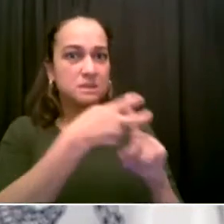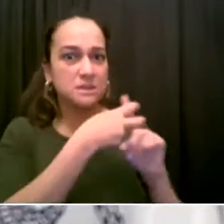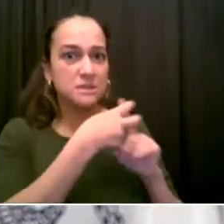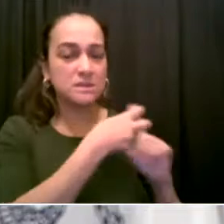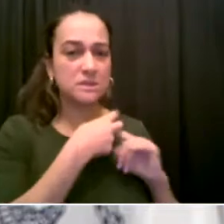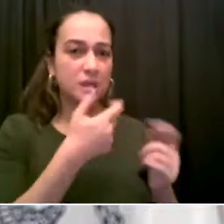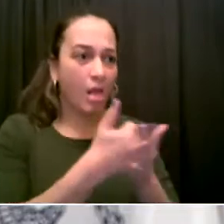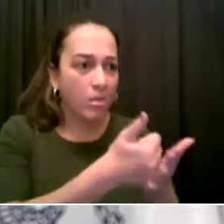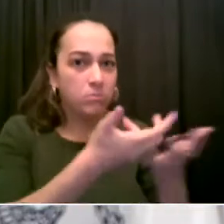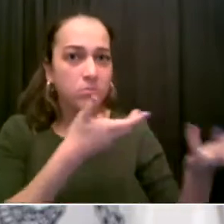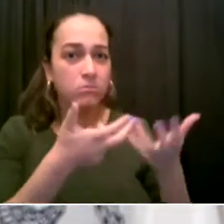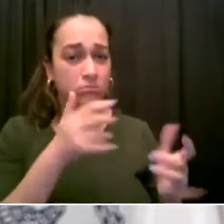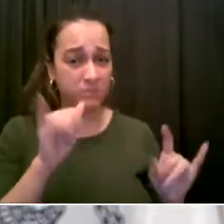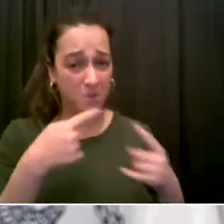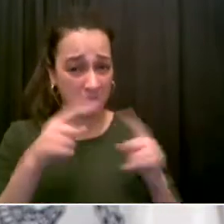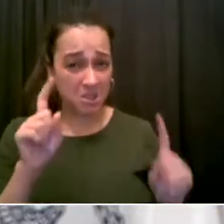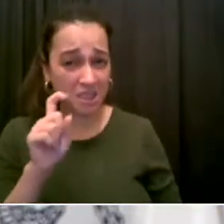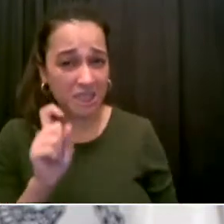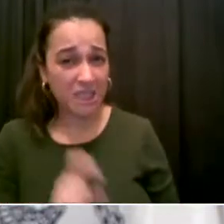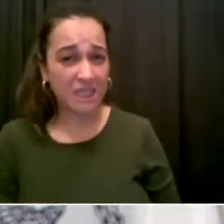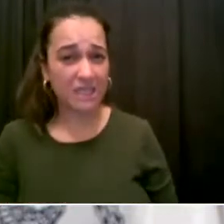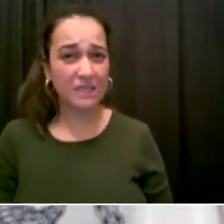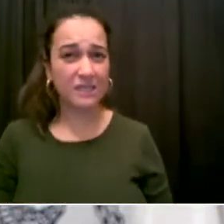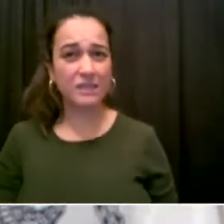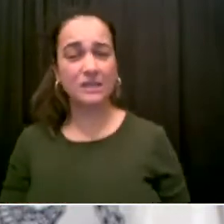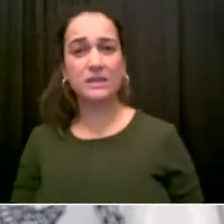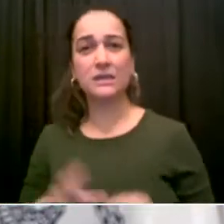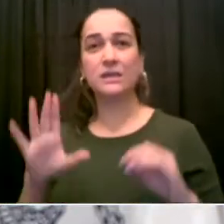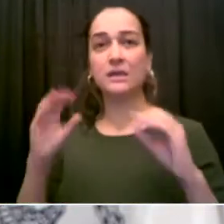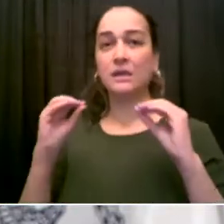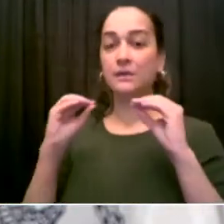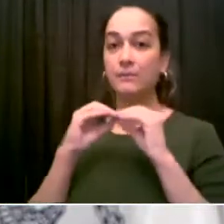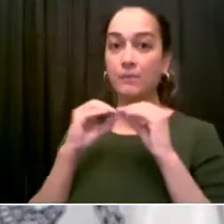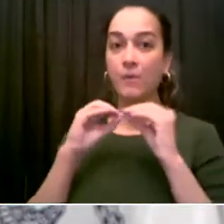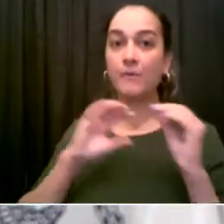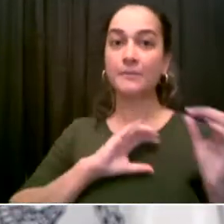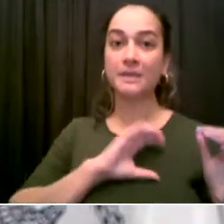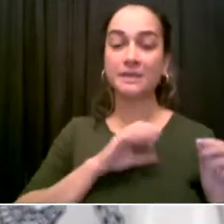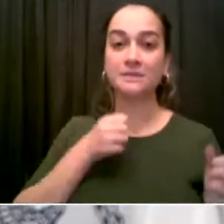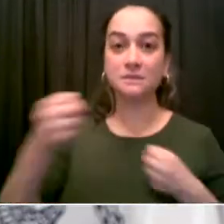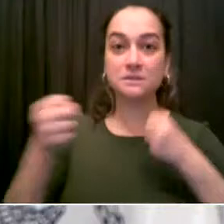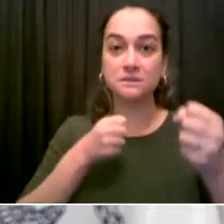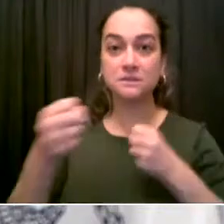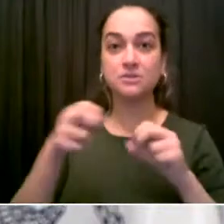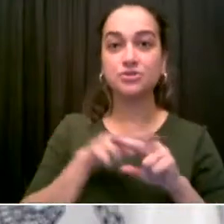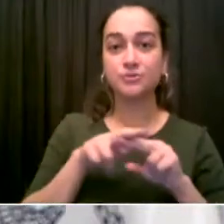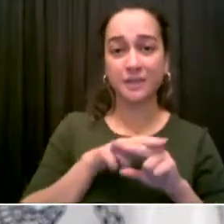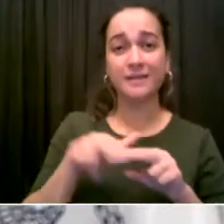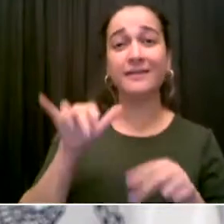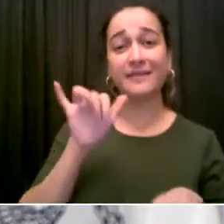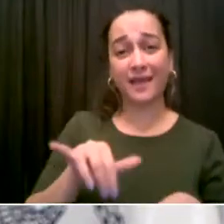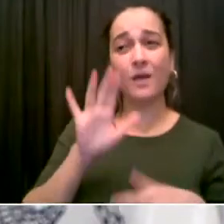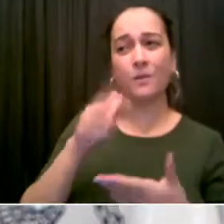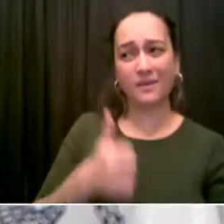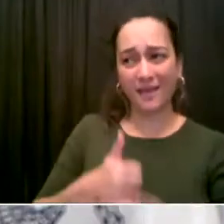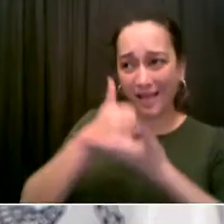EFFECTIVE AS YOU HAD HOPED? MARLA, FIRST OF ALL, IT IS SOMETHING WE DEEPEN EVERY DAY. WE HAVE NEW